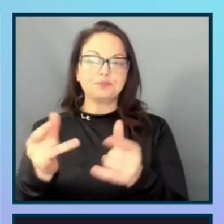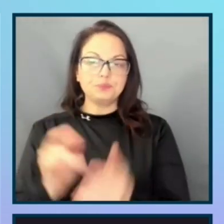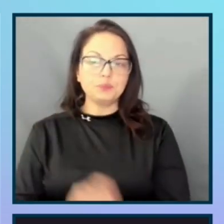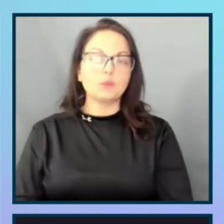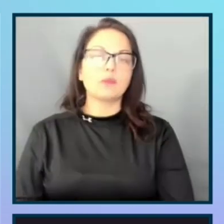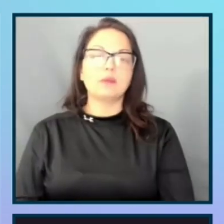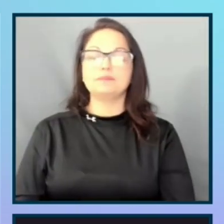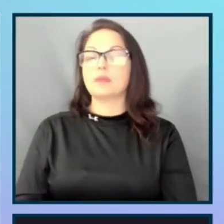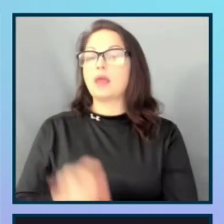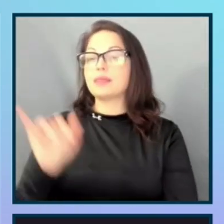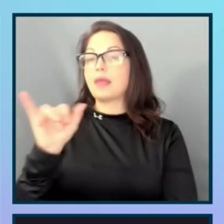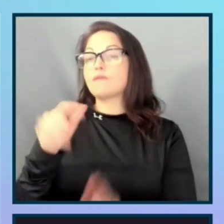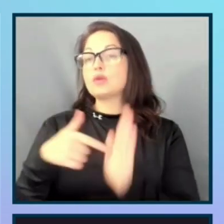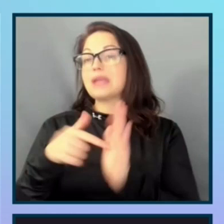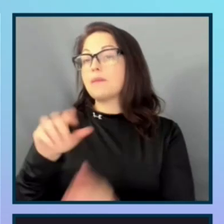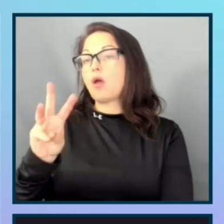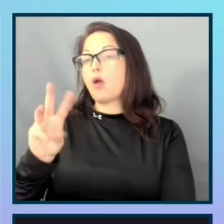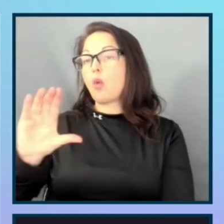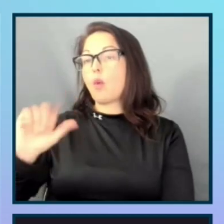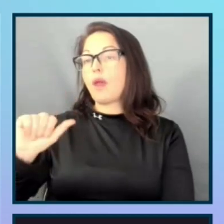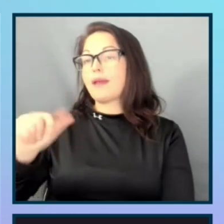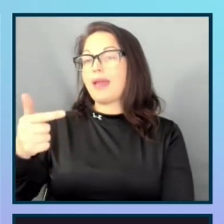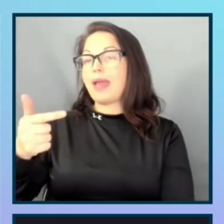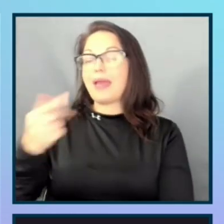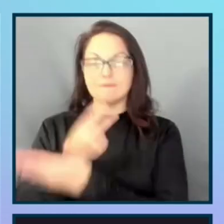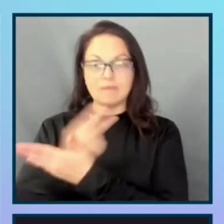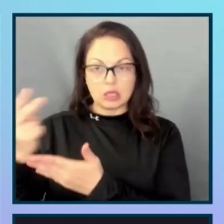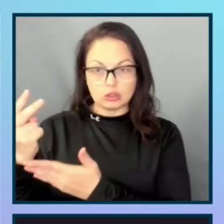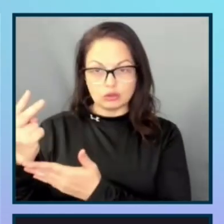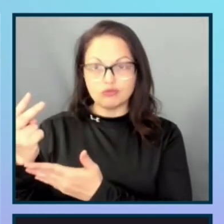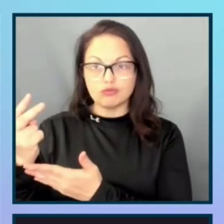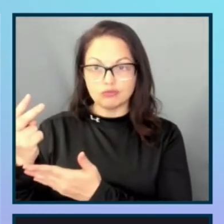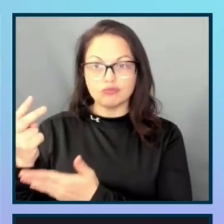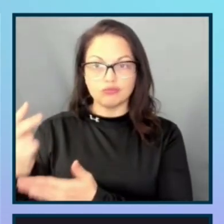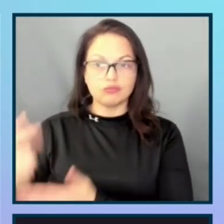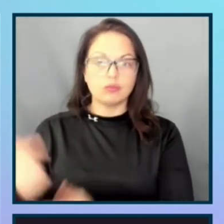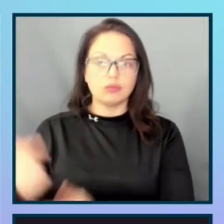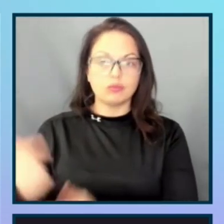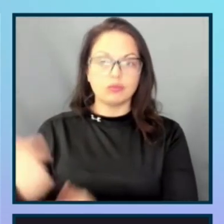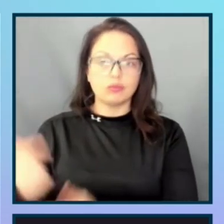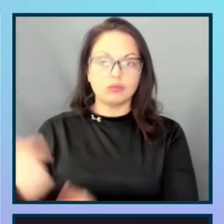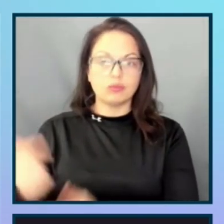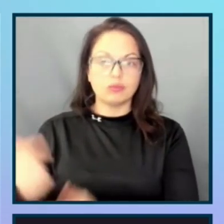This doesn't necessarily mean that we're looking for the underlying reason for why somebody's excluded,